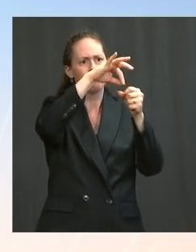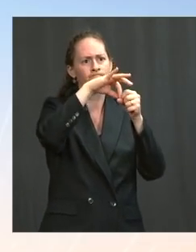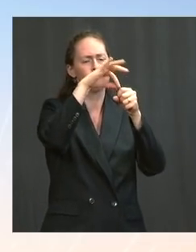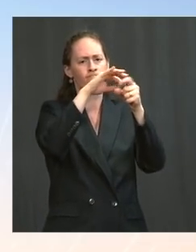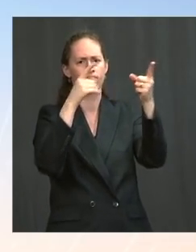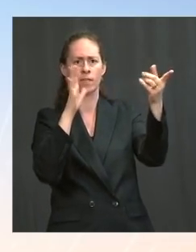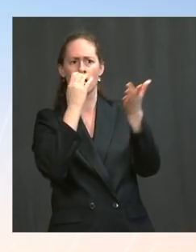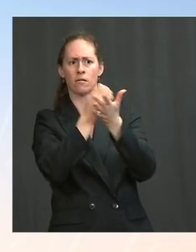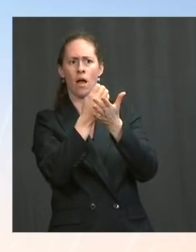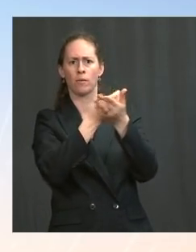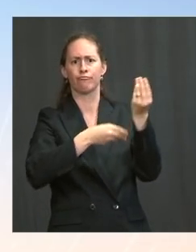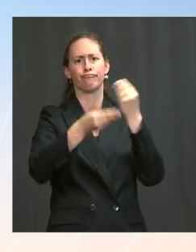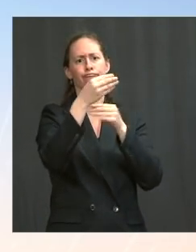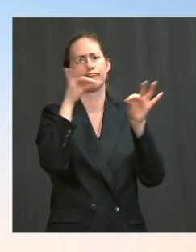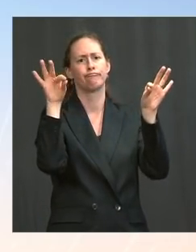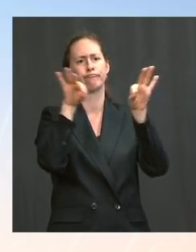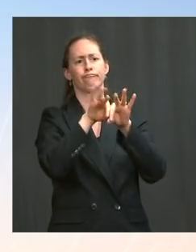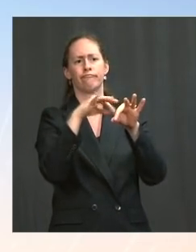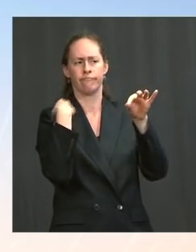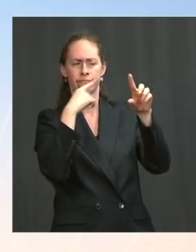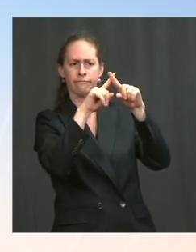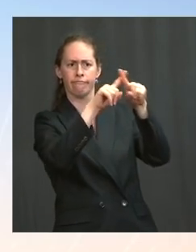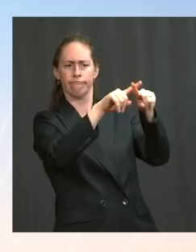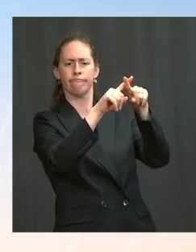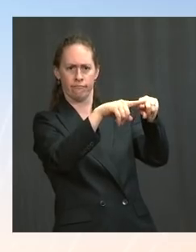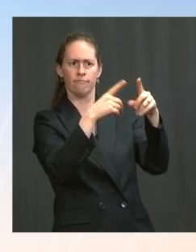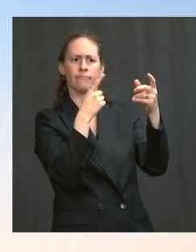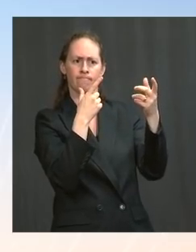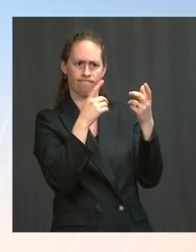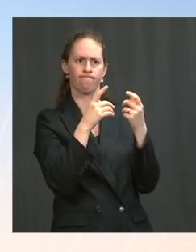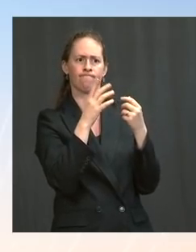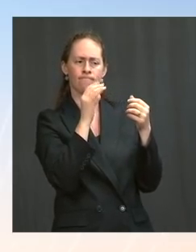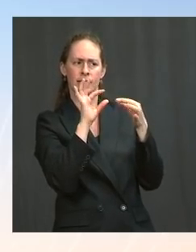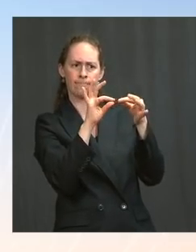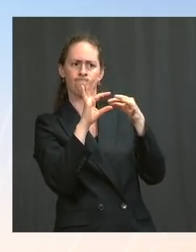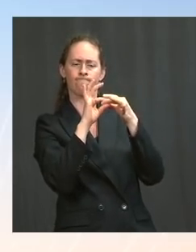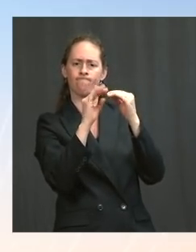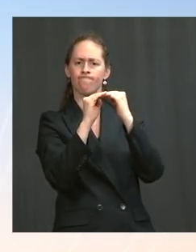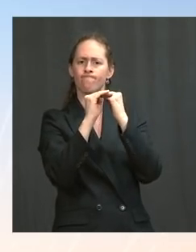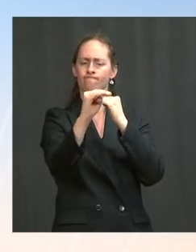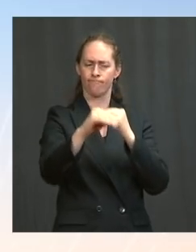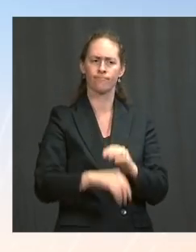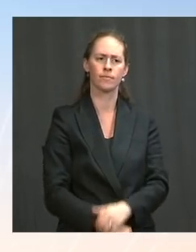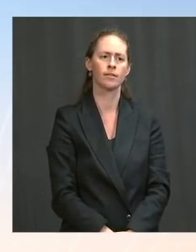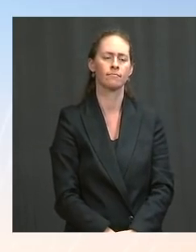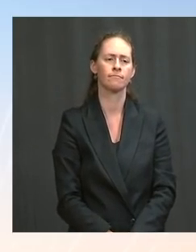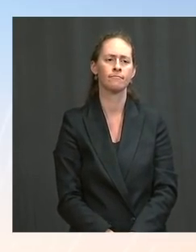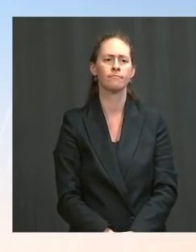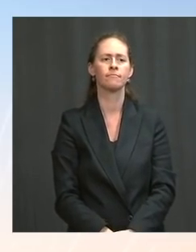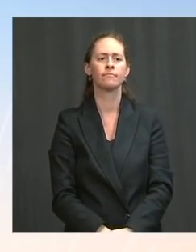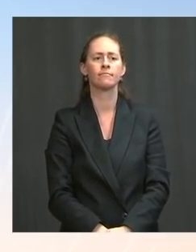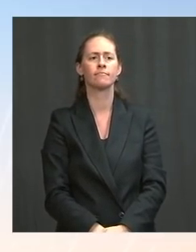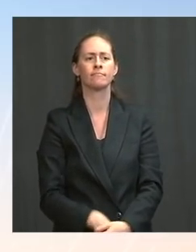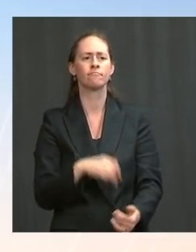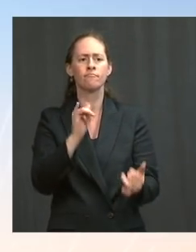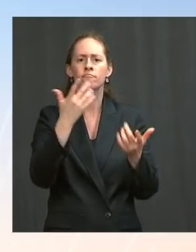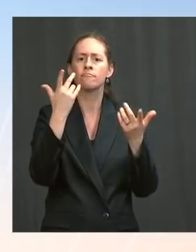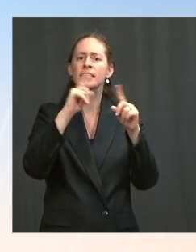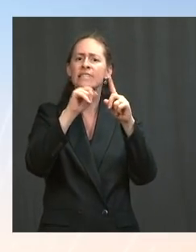And we will continue to strengthen our relationship across all areas -- all the areas we cooperate, including on economic issues. We're committed to the importance